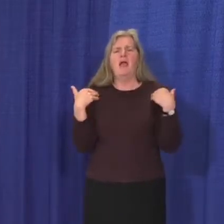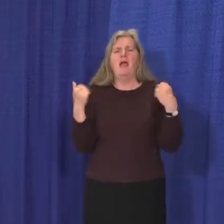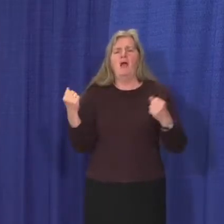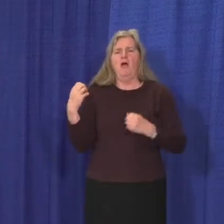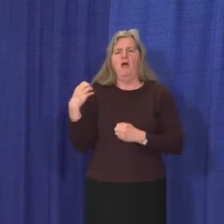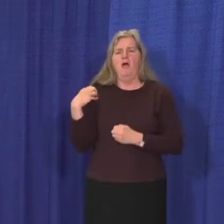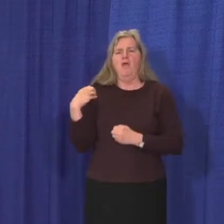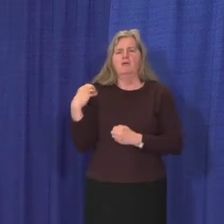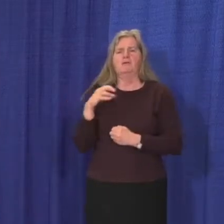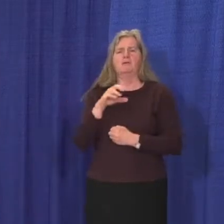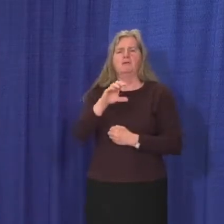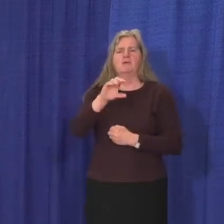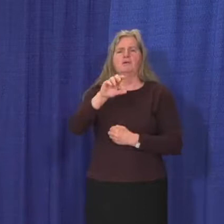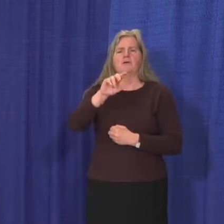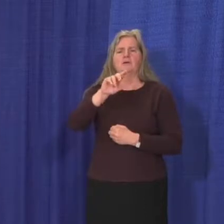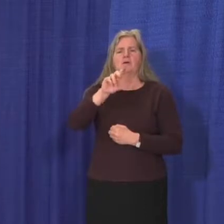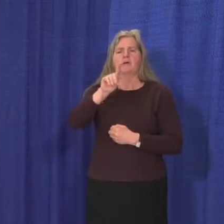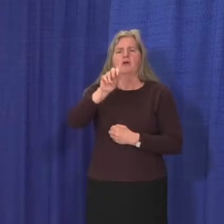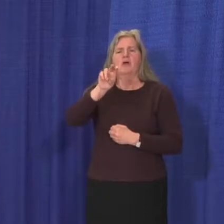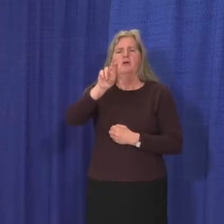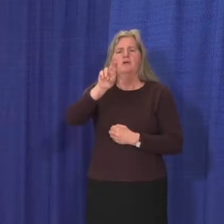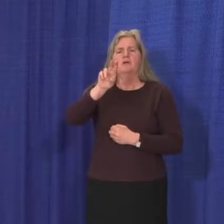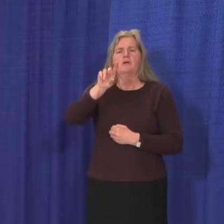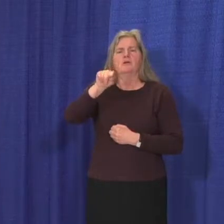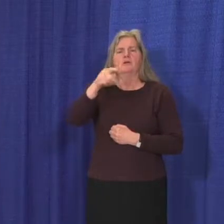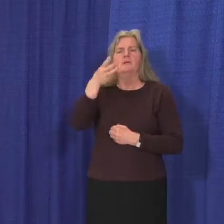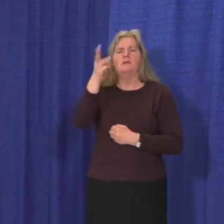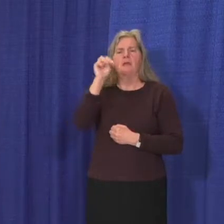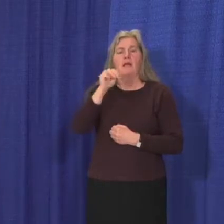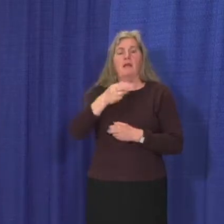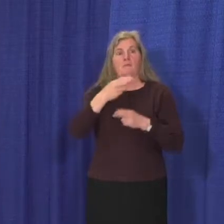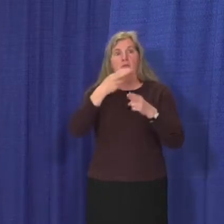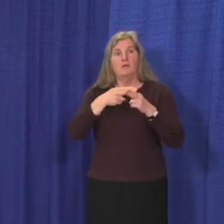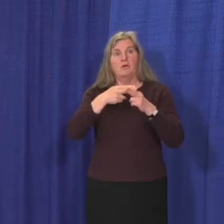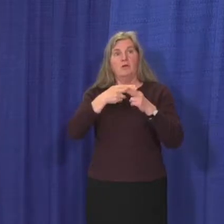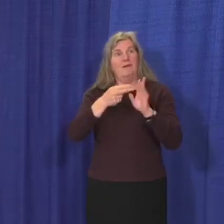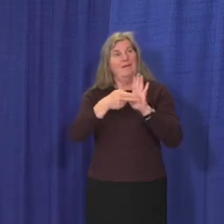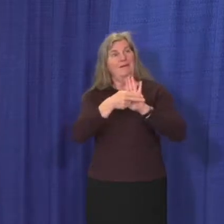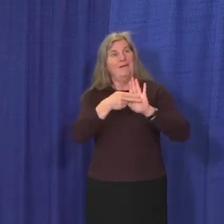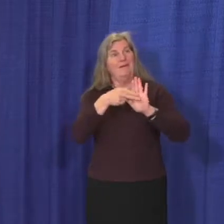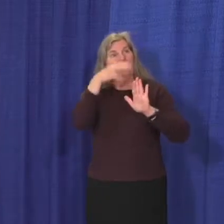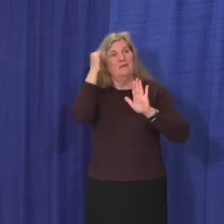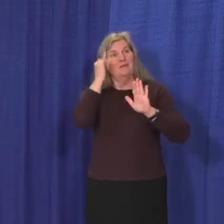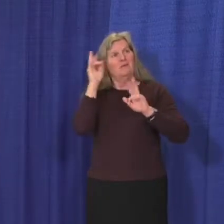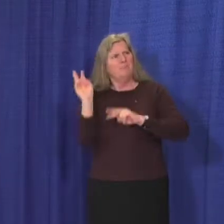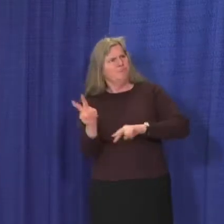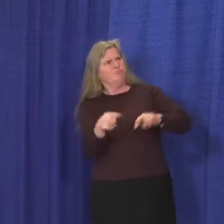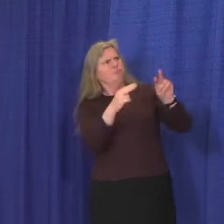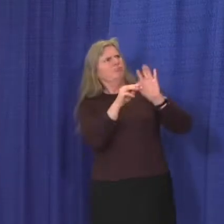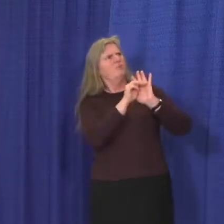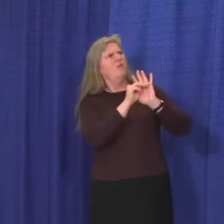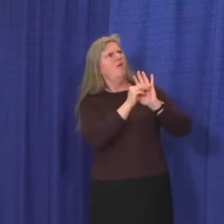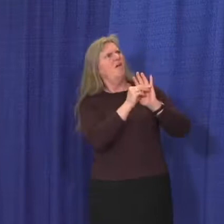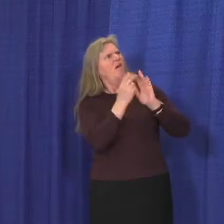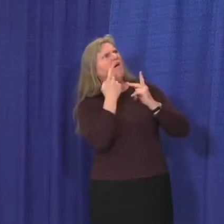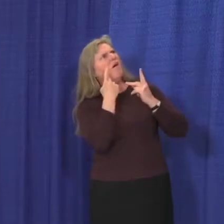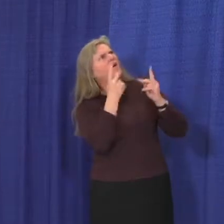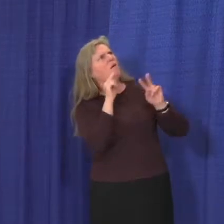Officer Doctor Theresa Tam recently called the Yukon a